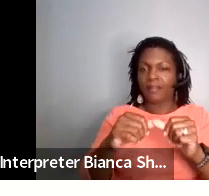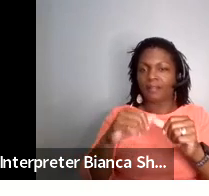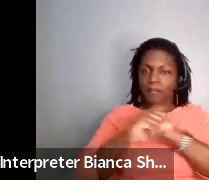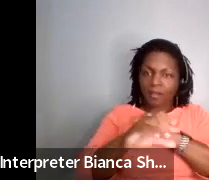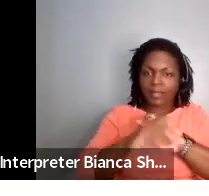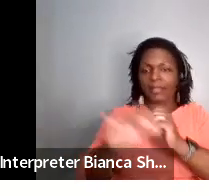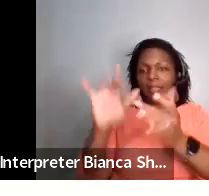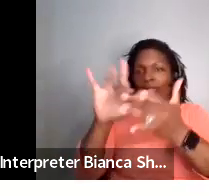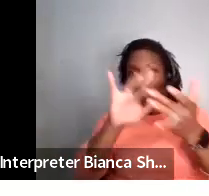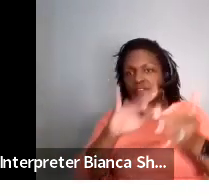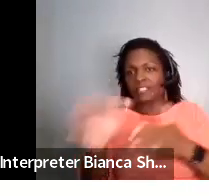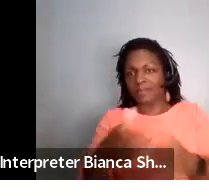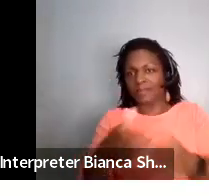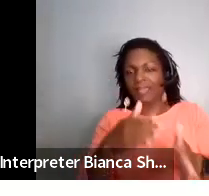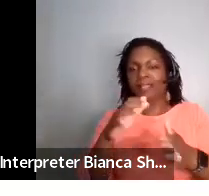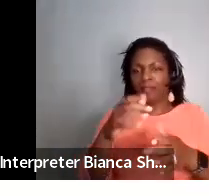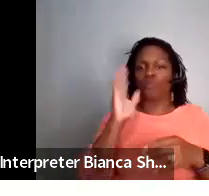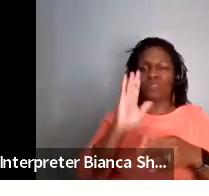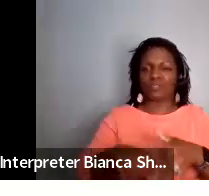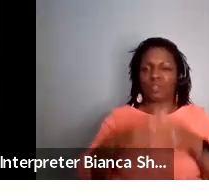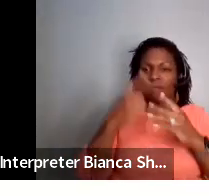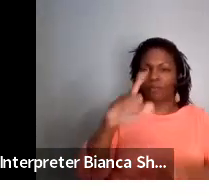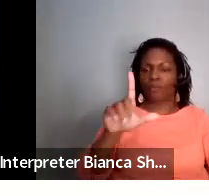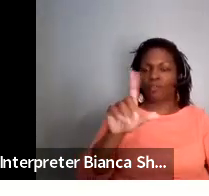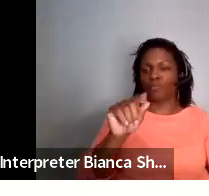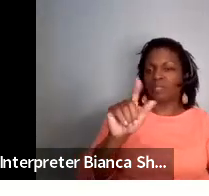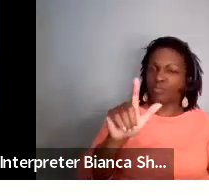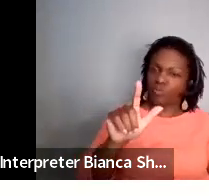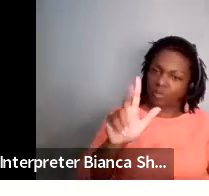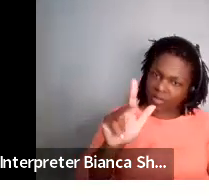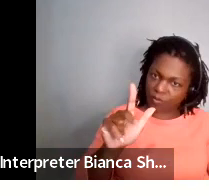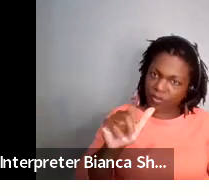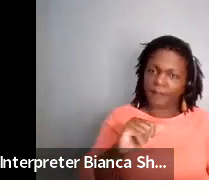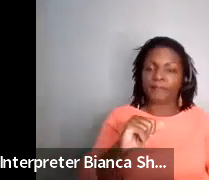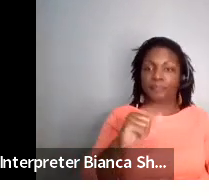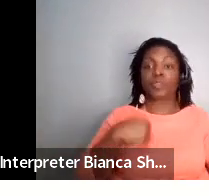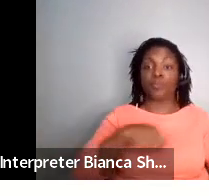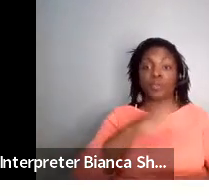So again, this has been the first step, and we are continuing to even on the national level.